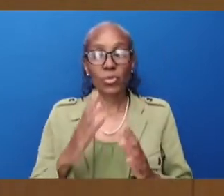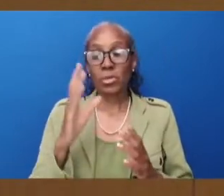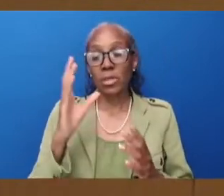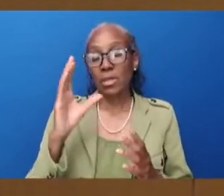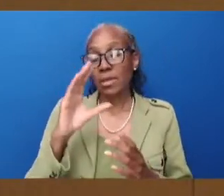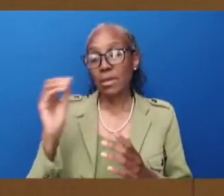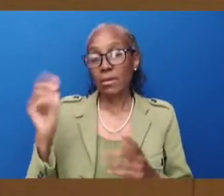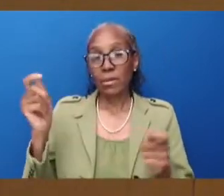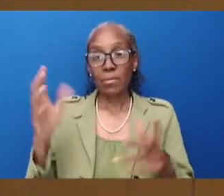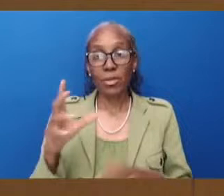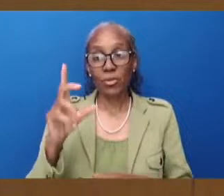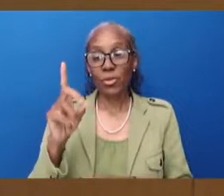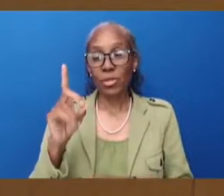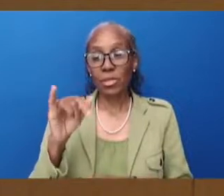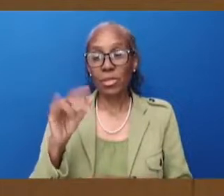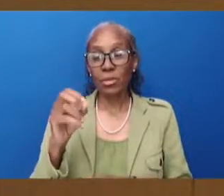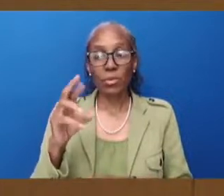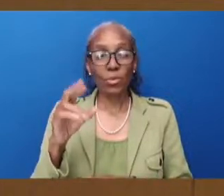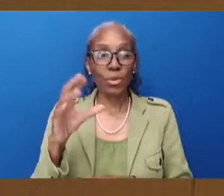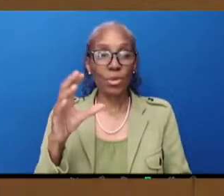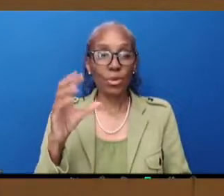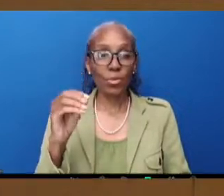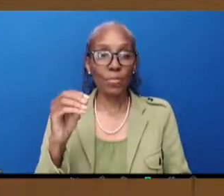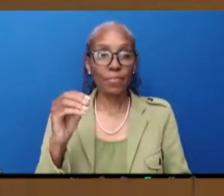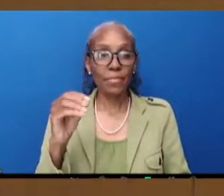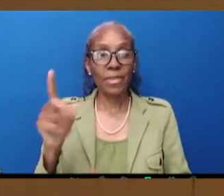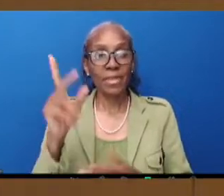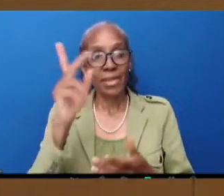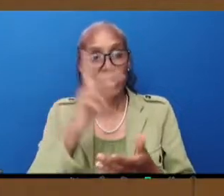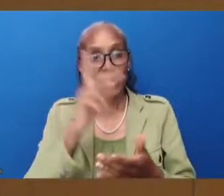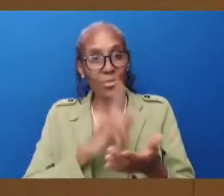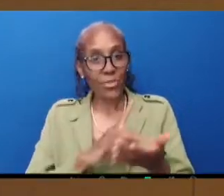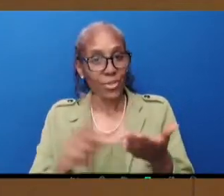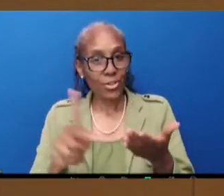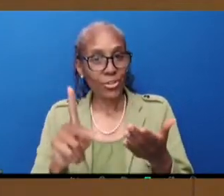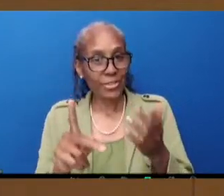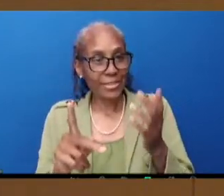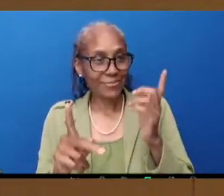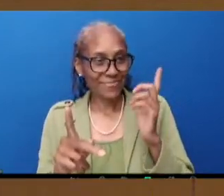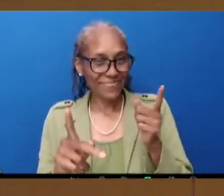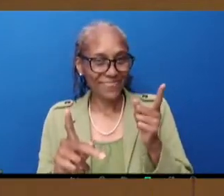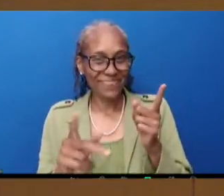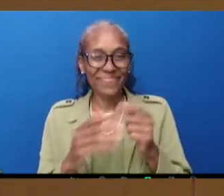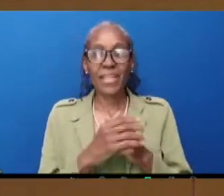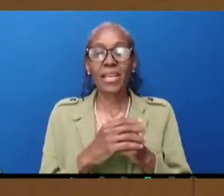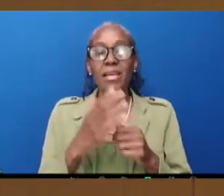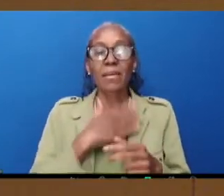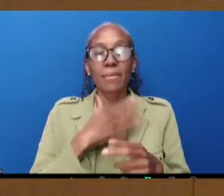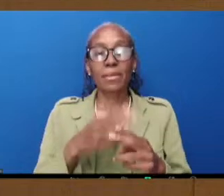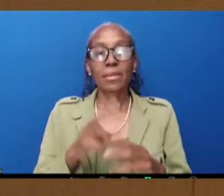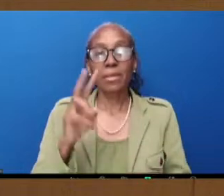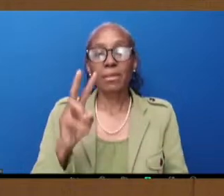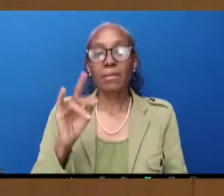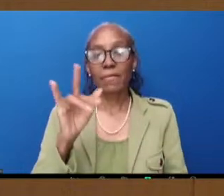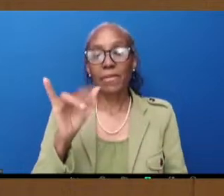TO SEE YOU, TOO. GOOD EVENING, COMMISSIONERS,